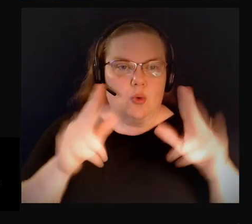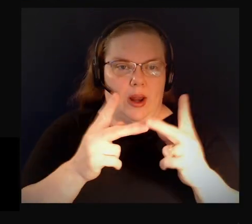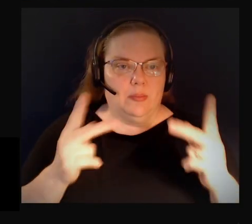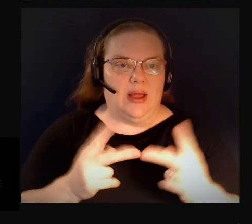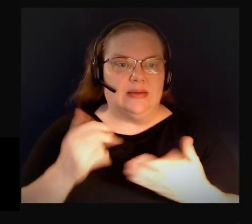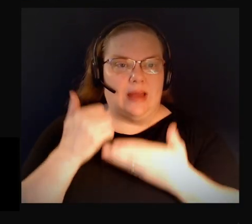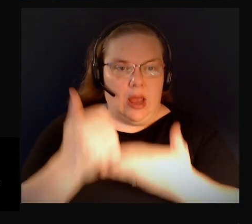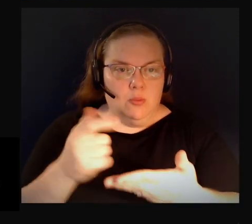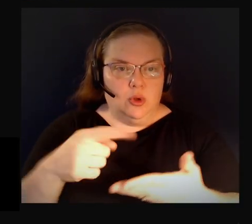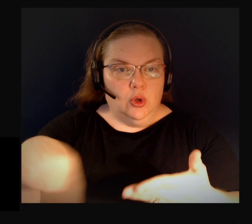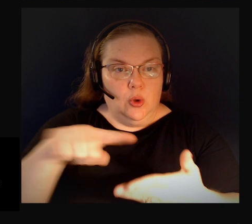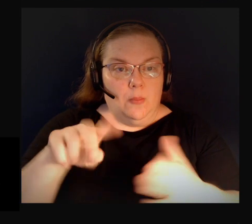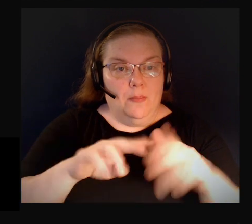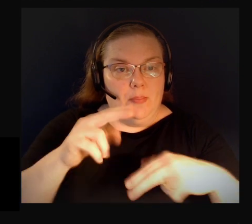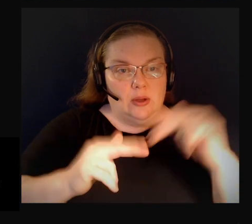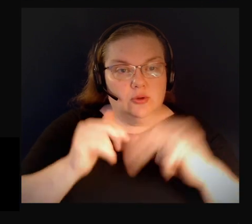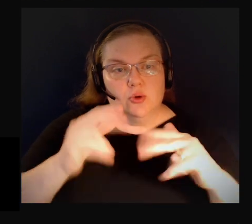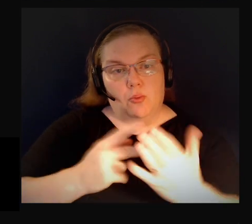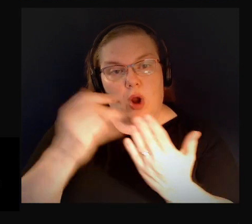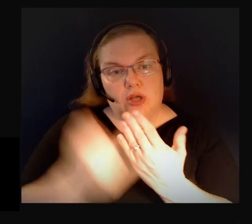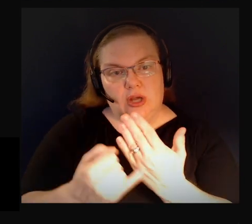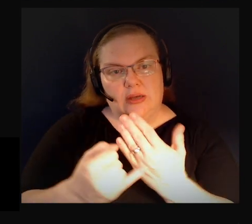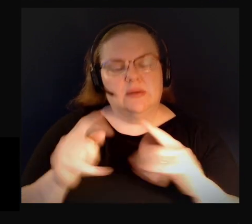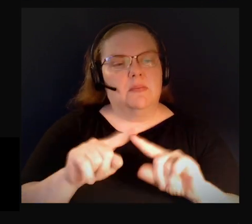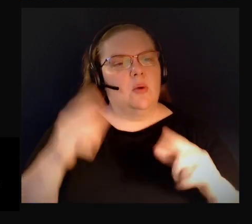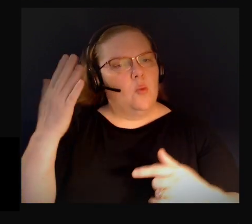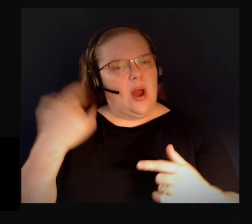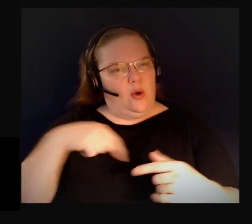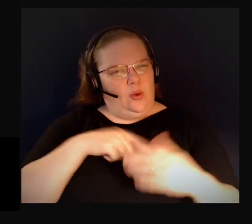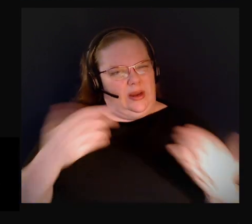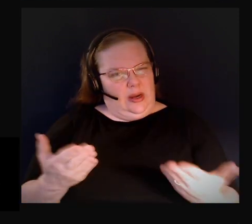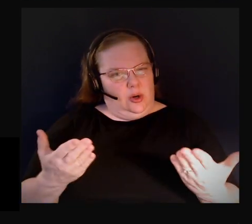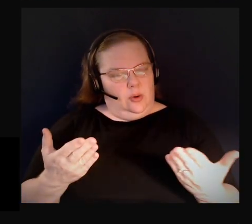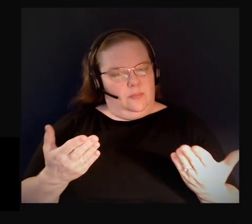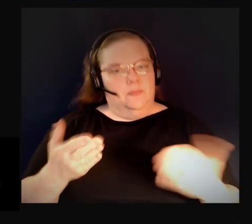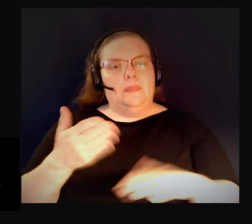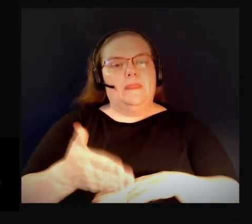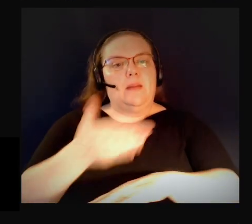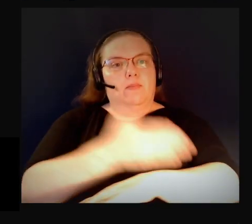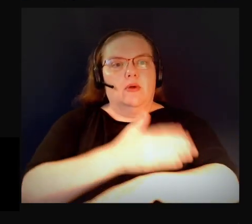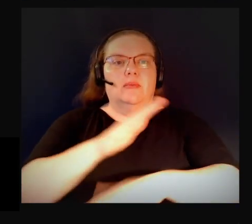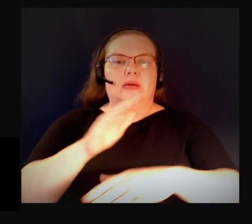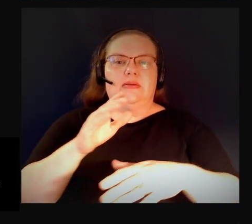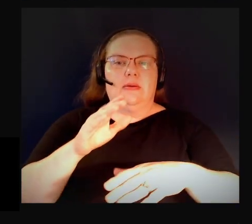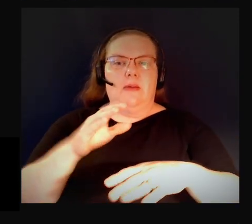And so this brings us to why we're even here. These improvements benefit all Windows-based platforms,